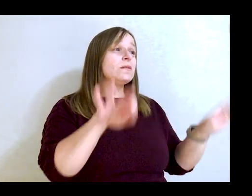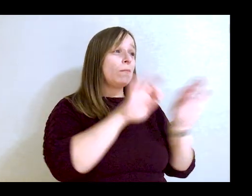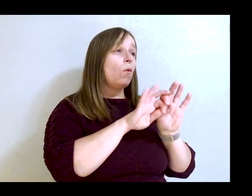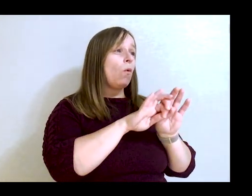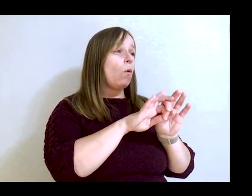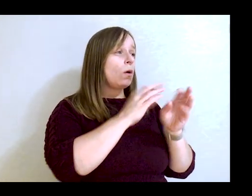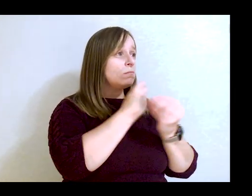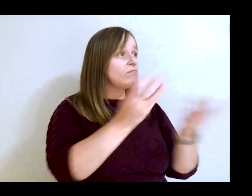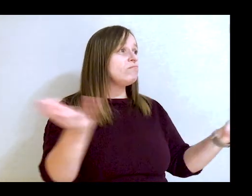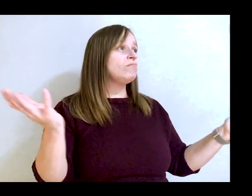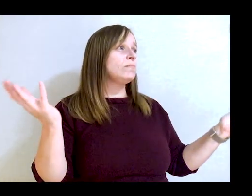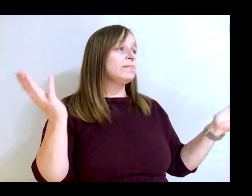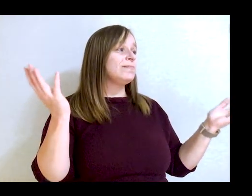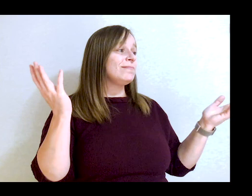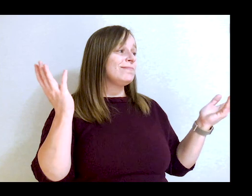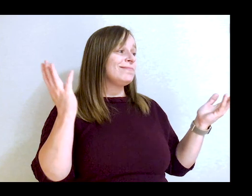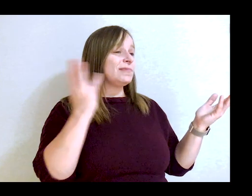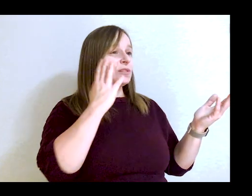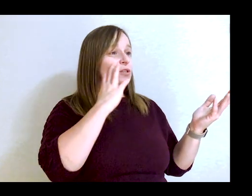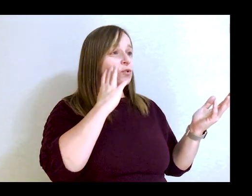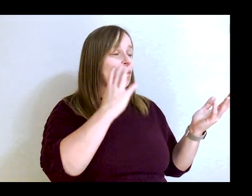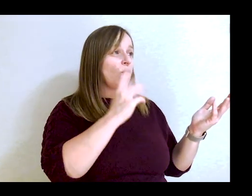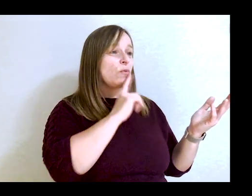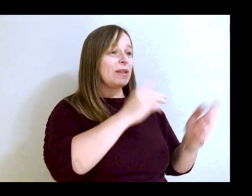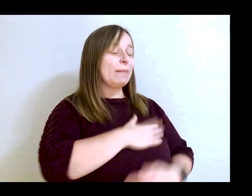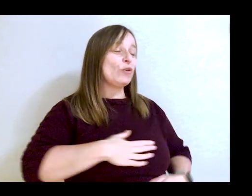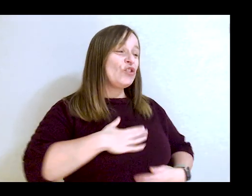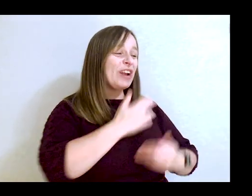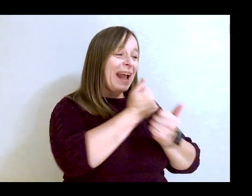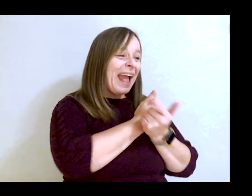important to on getting it out there and we really appreciate